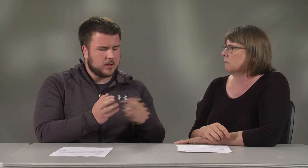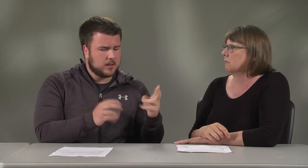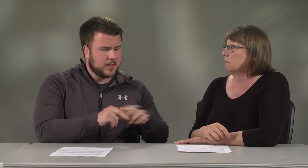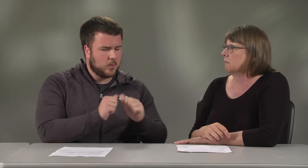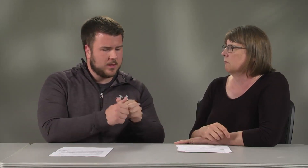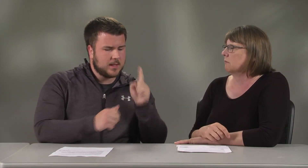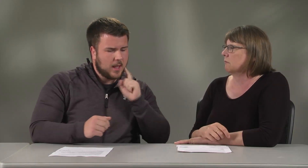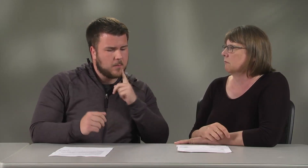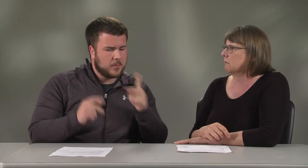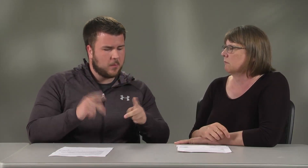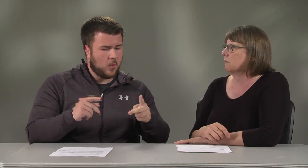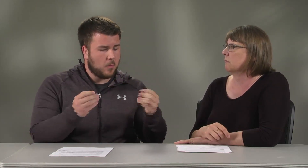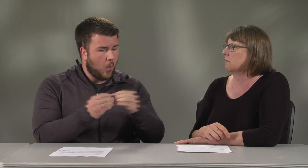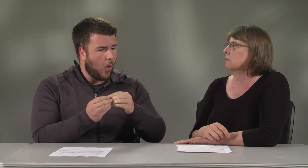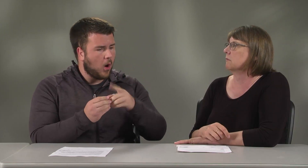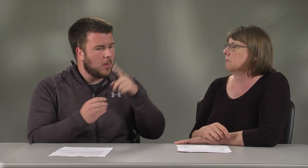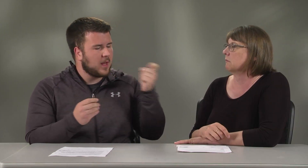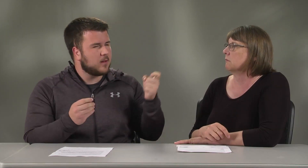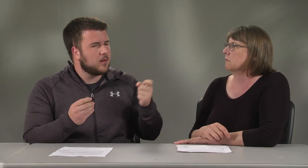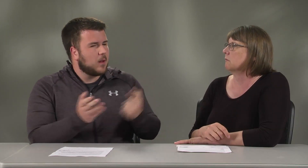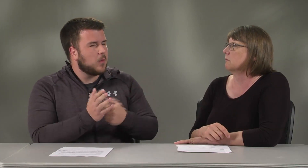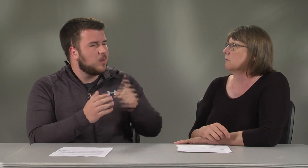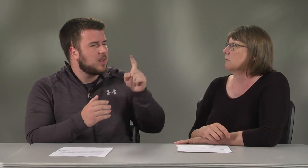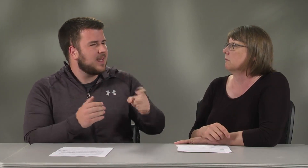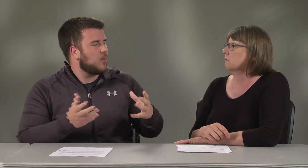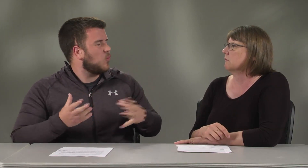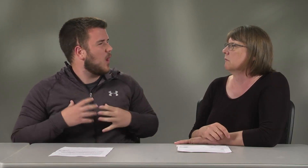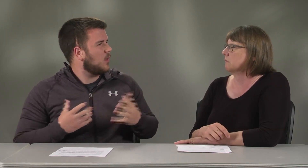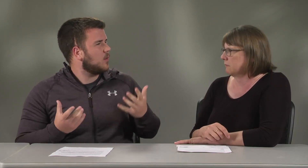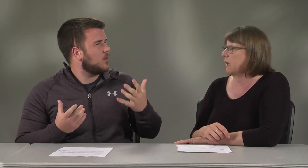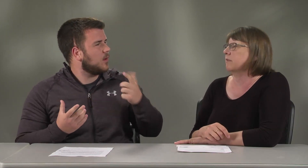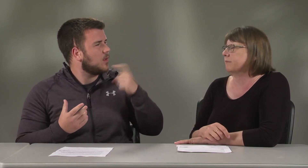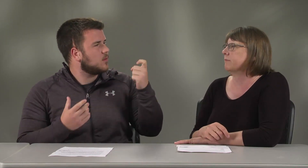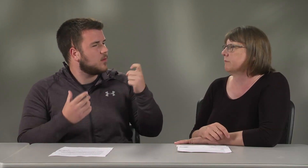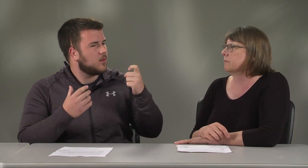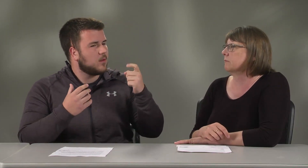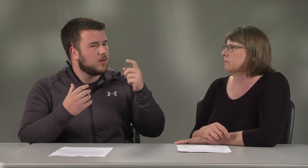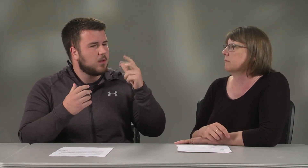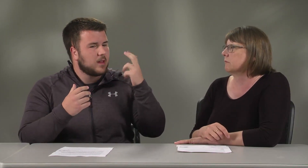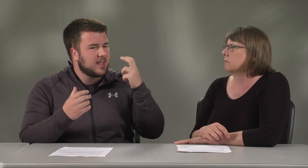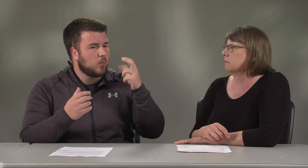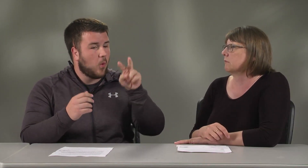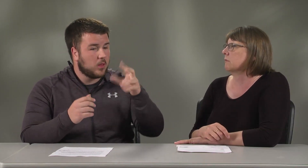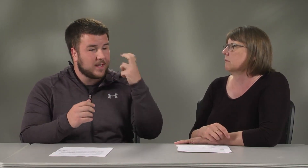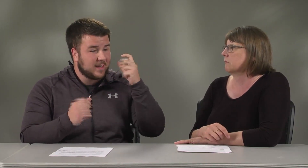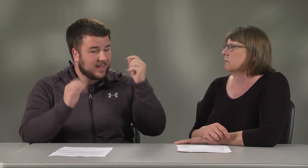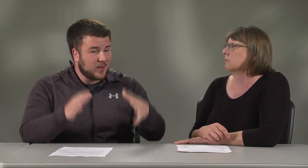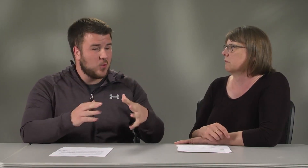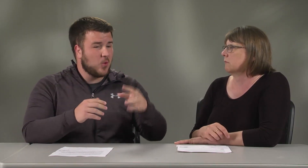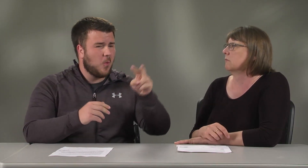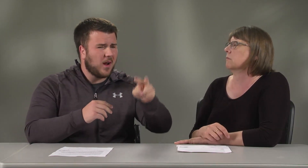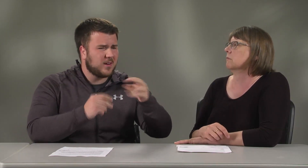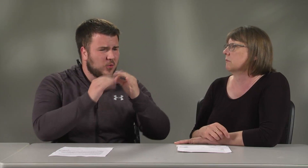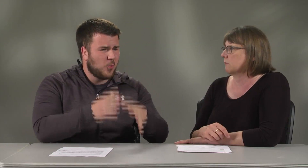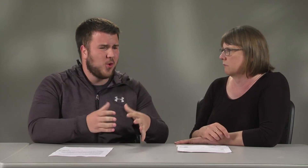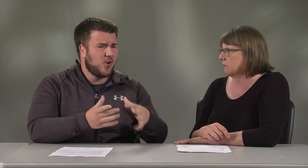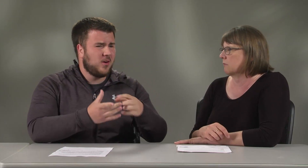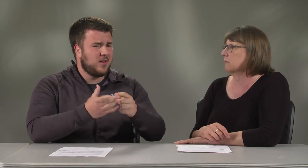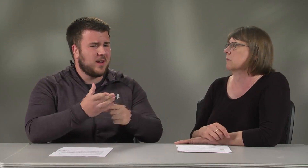and another was with deaf people. I tended to sit more often with the deaf table because it was more of a break for me, a visual break.